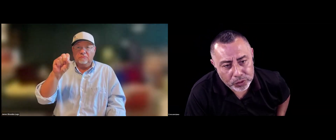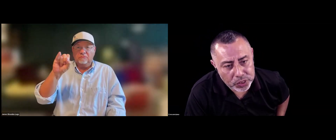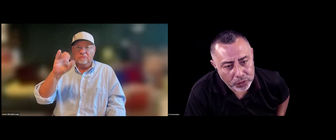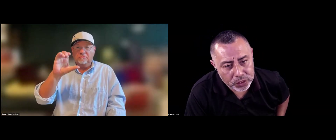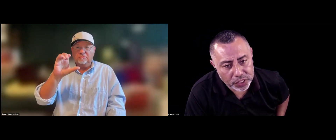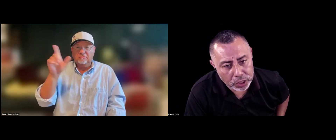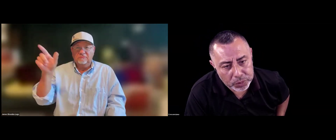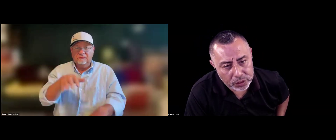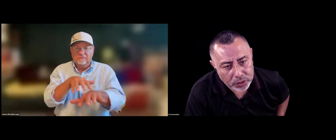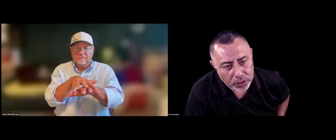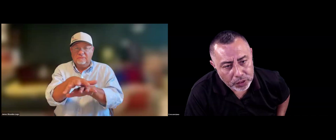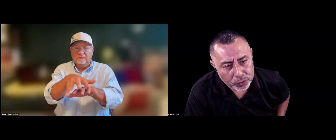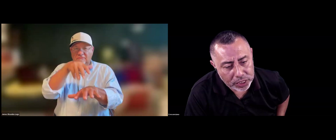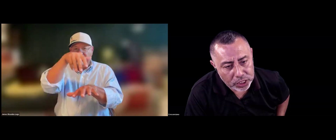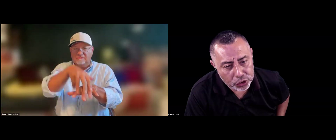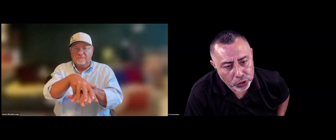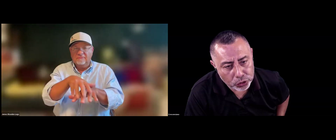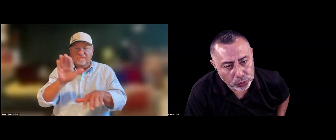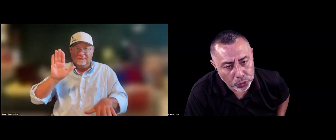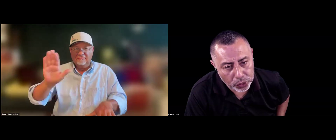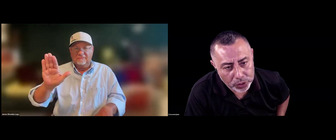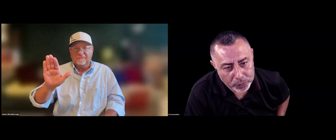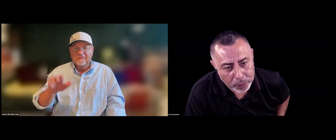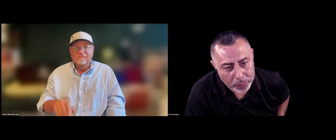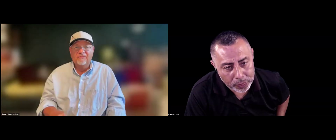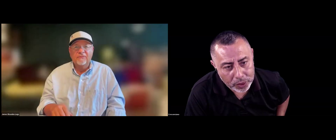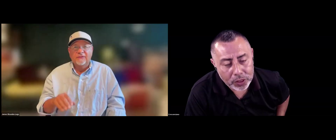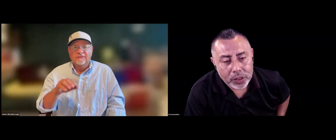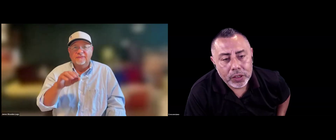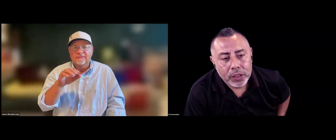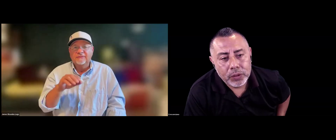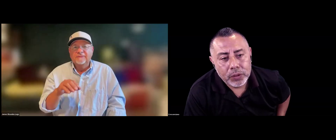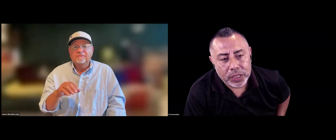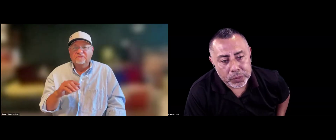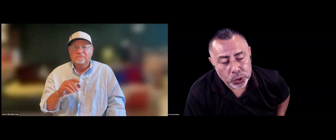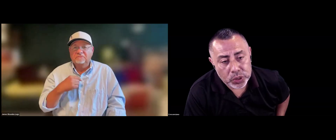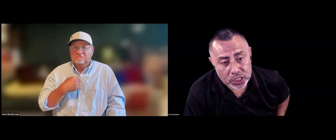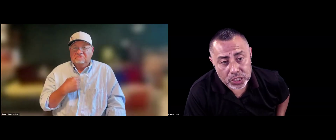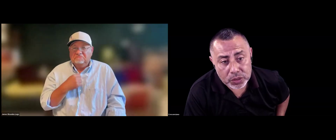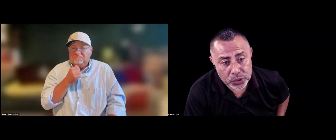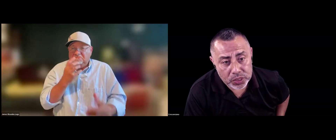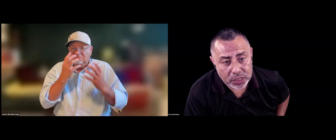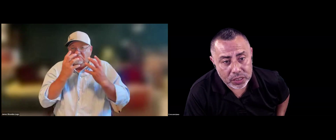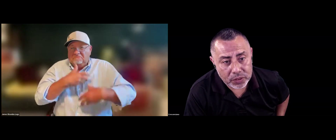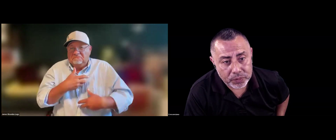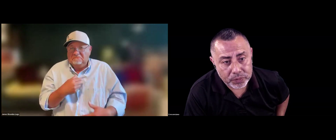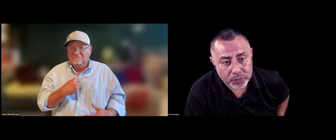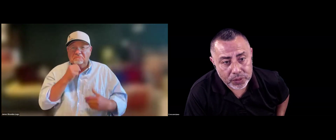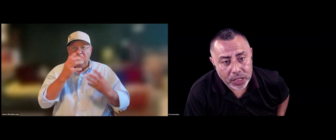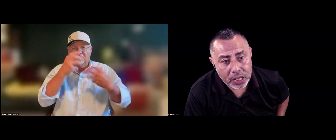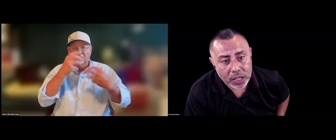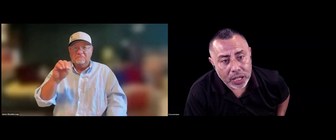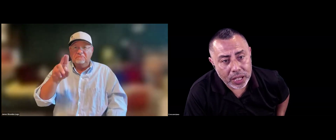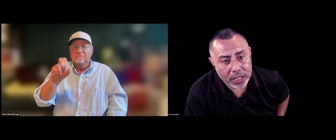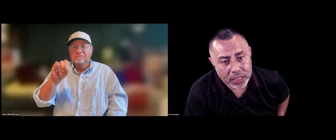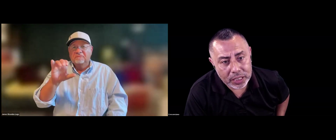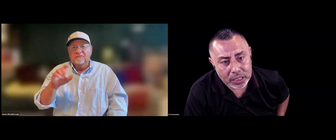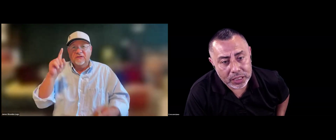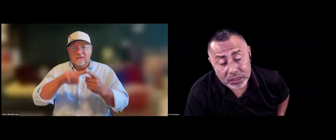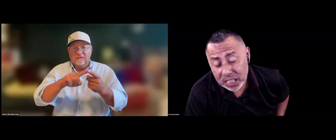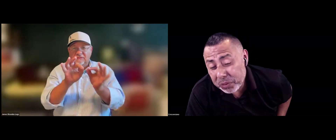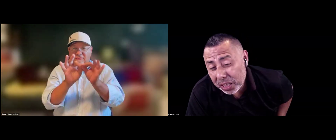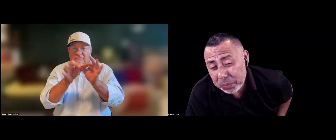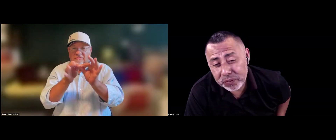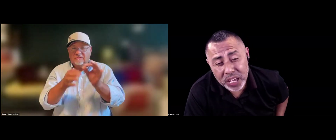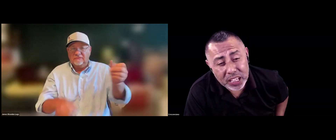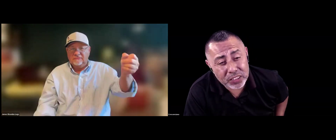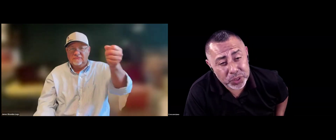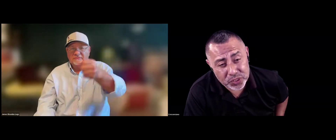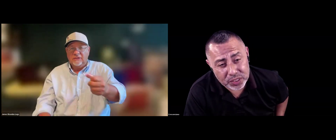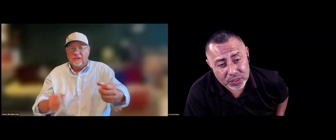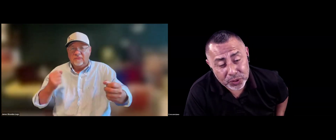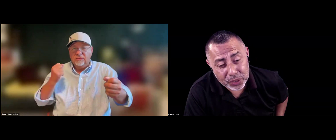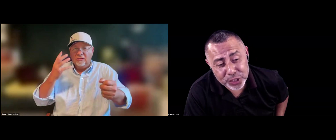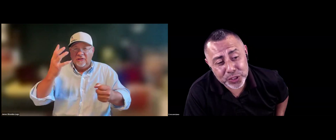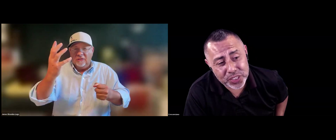For self-development. Or internal growth. When it comes to indigenous music. I am not a big fan of music.